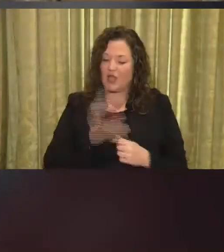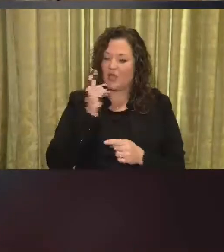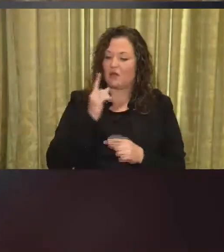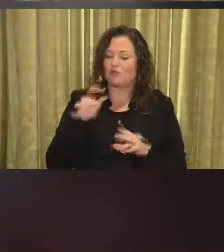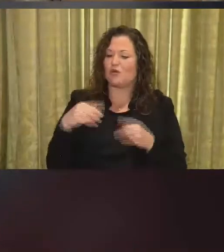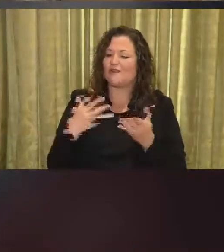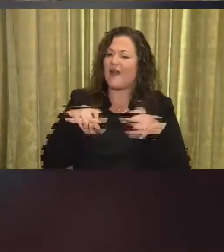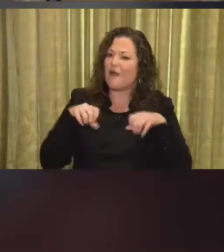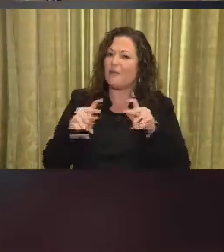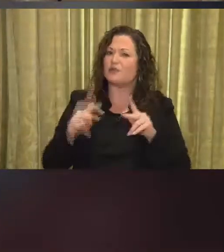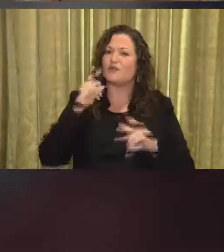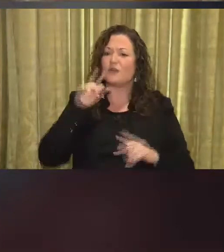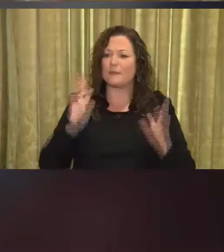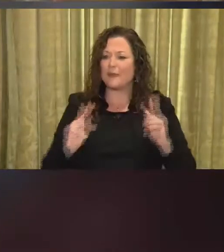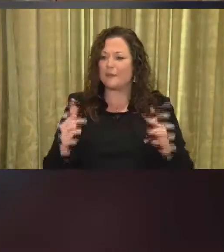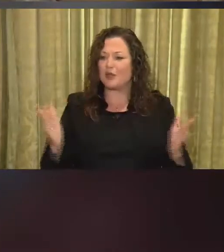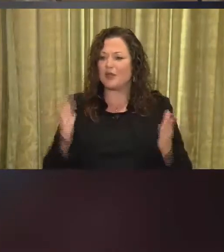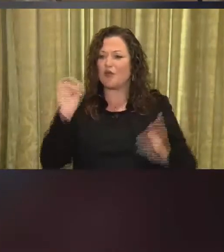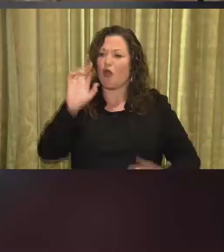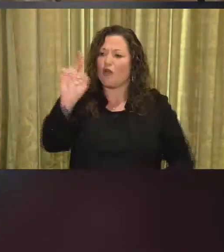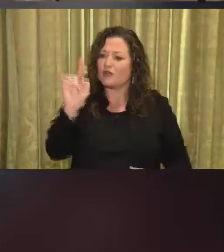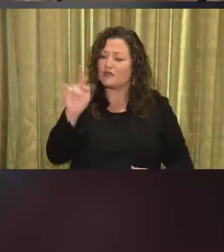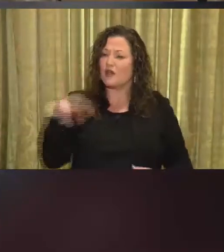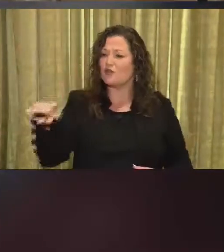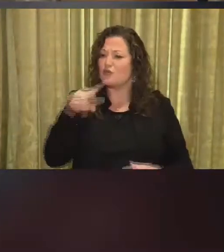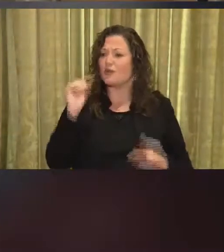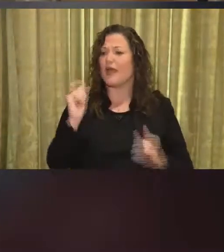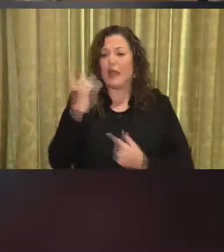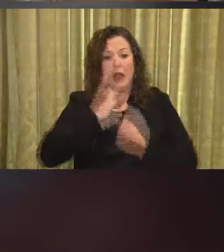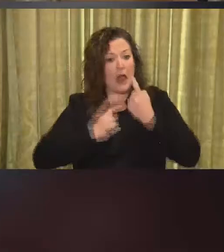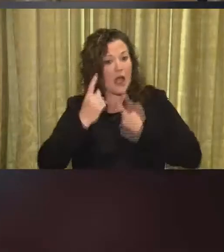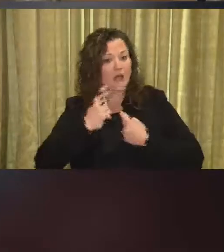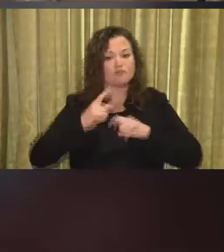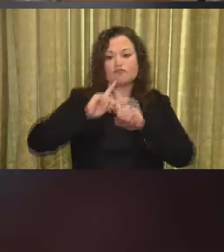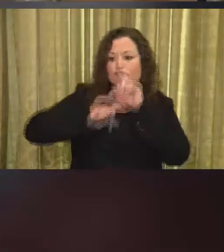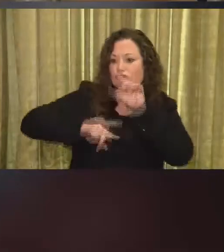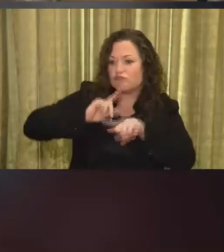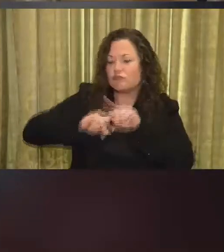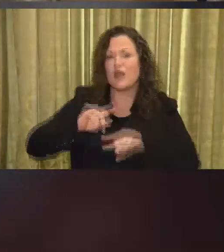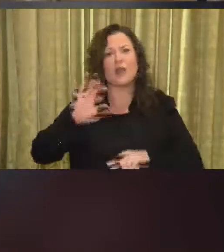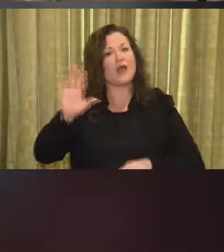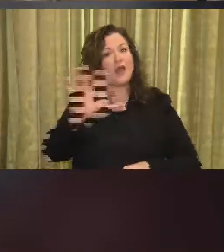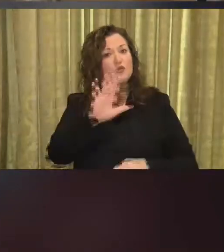for our Kansas to ask questions. To get answers and simply to express concerns,